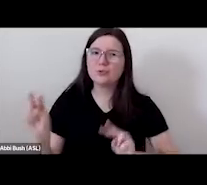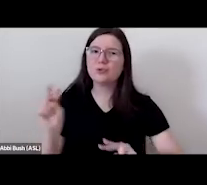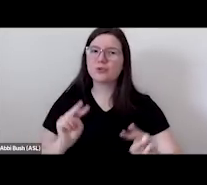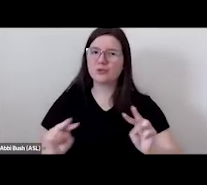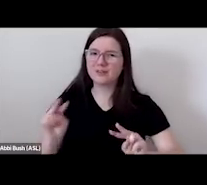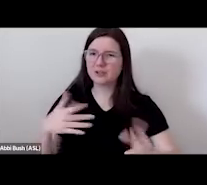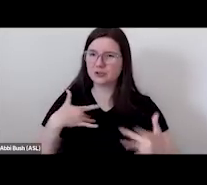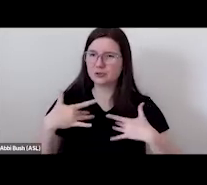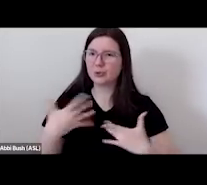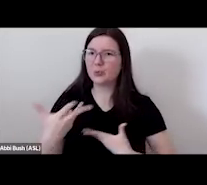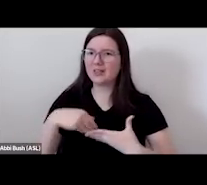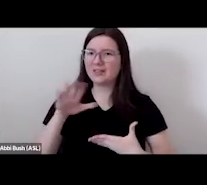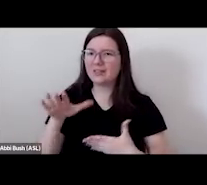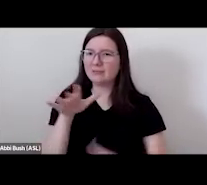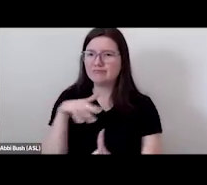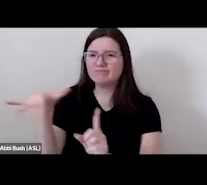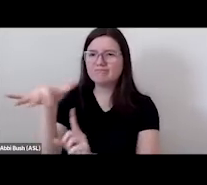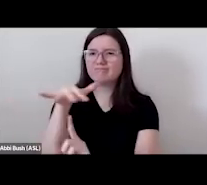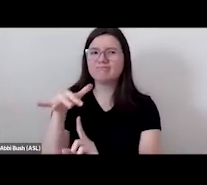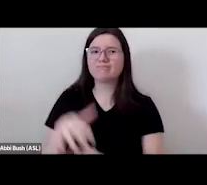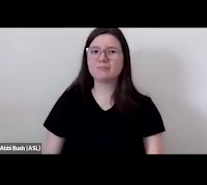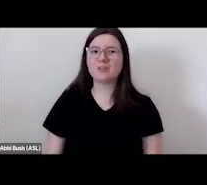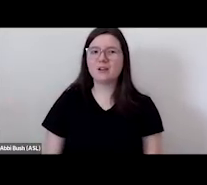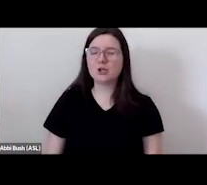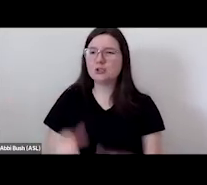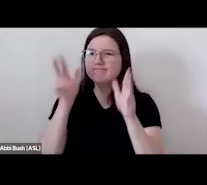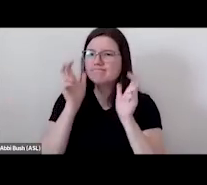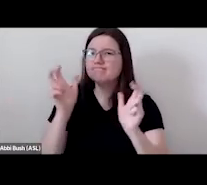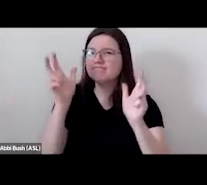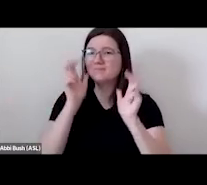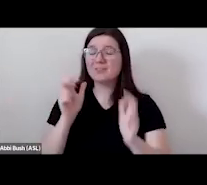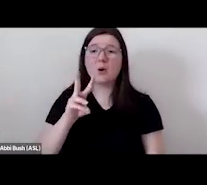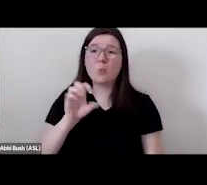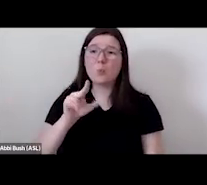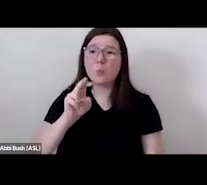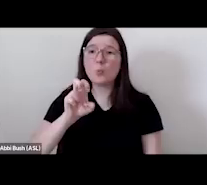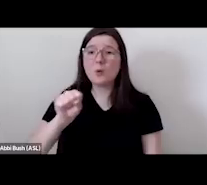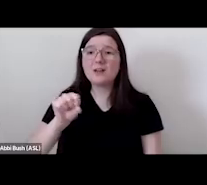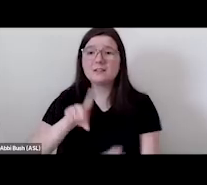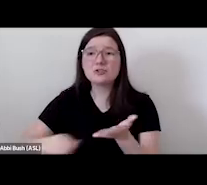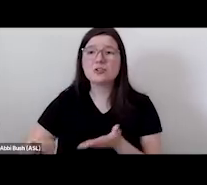you're taking it all in, whether it's through a wellness check, an inspection, or simply building relationships,